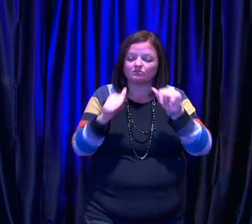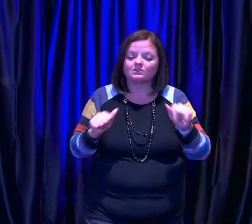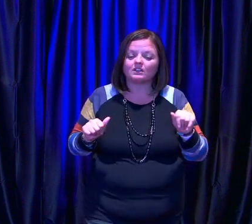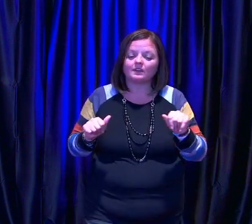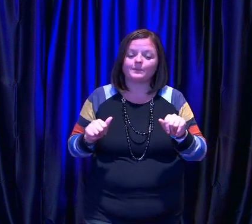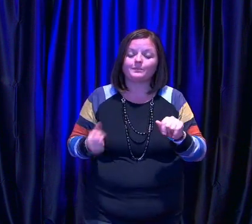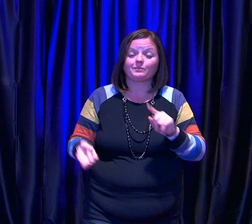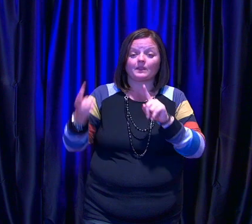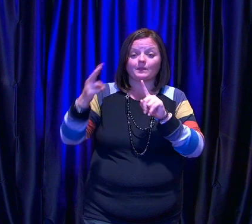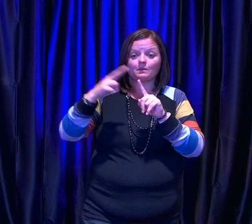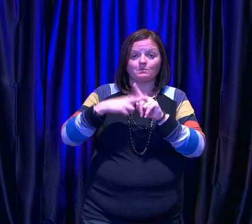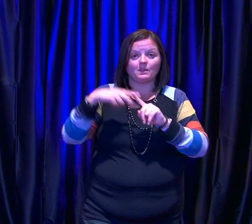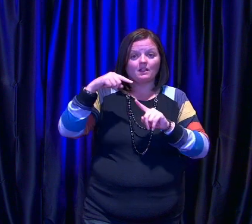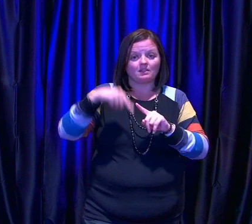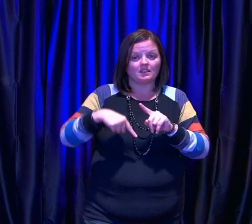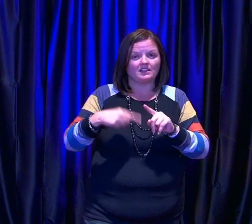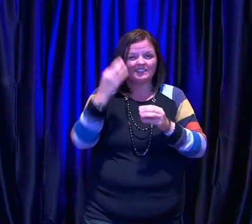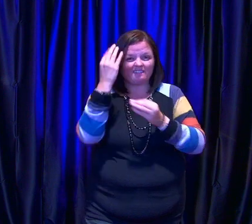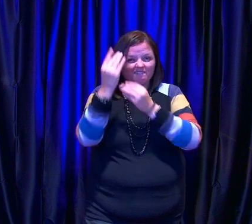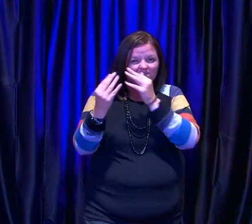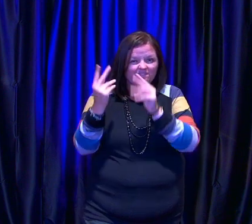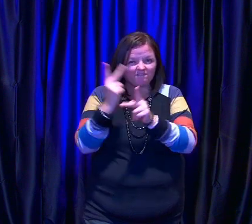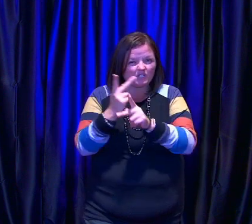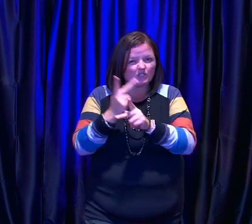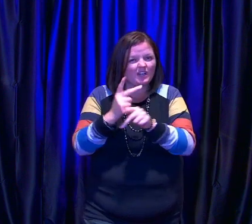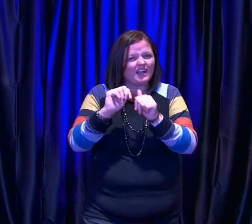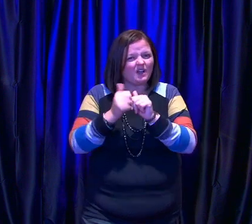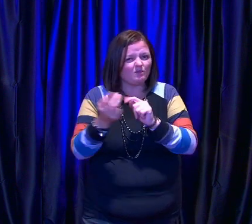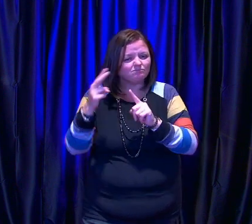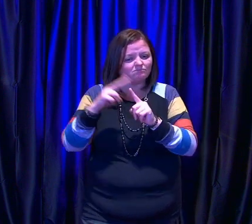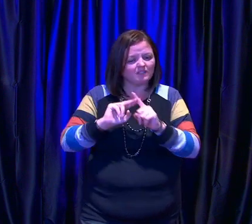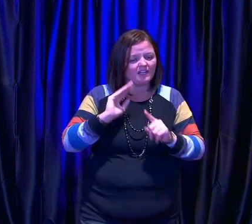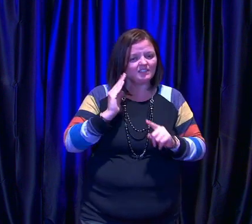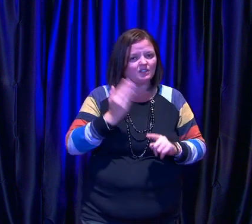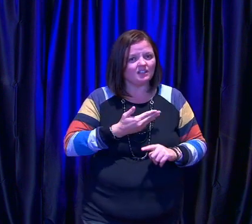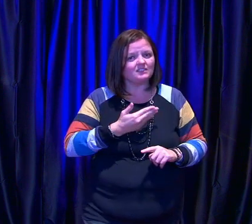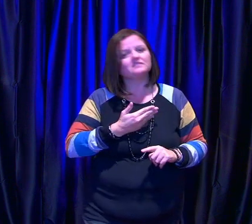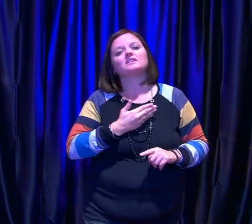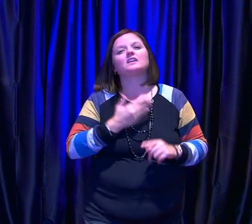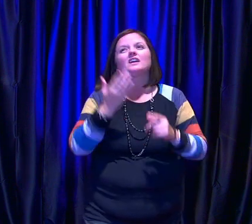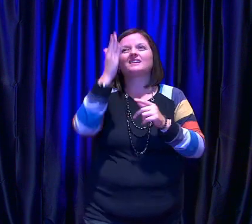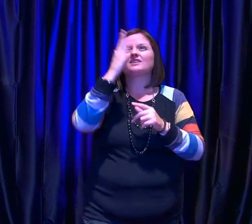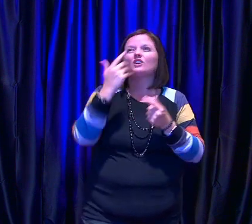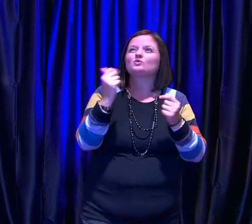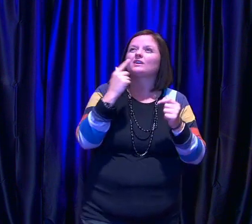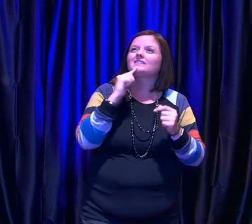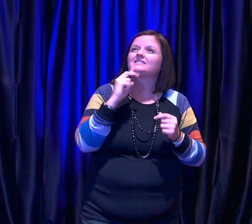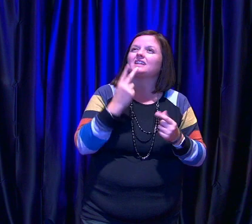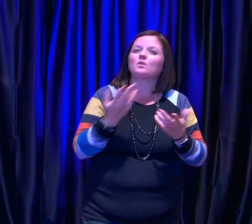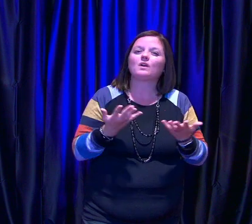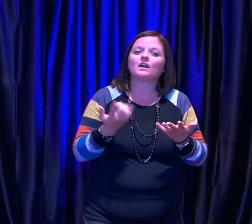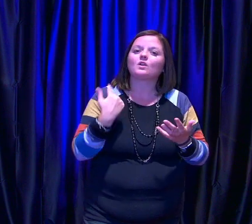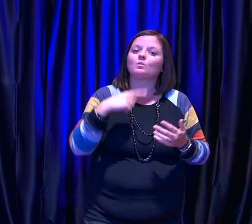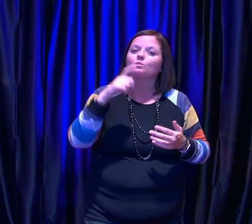apply this as we try to figure this how this applies to us and what's God trying to say we need to be able to make the